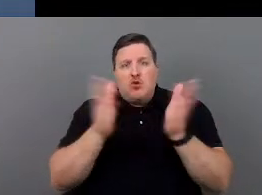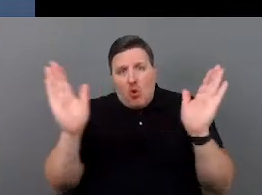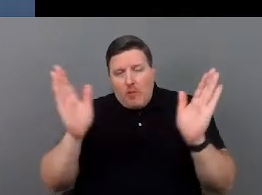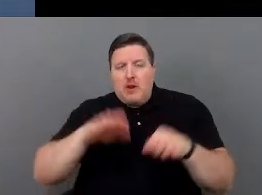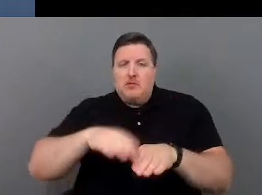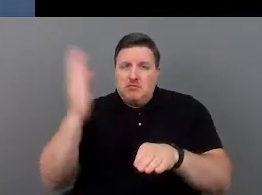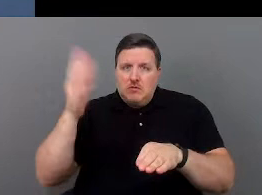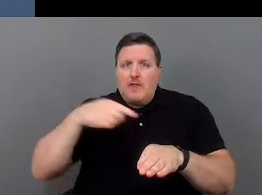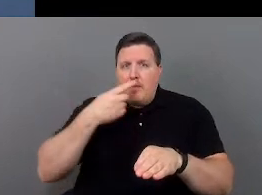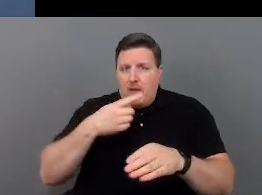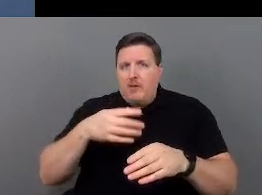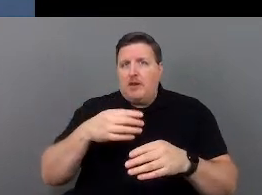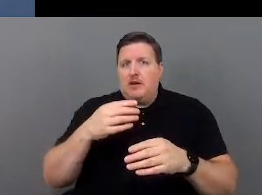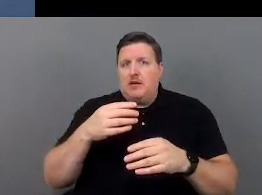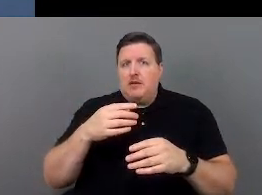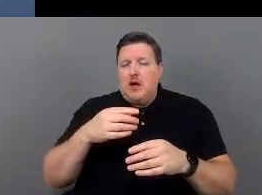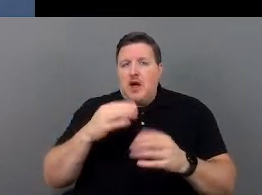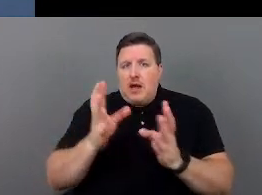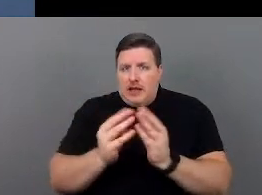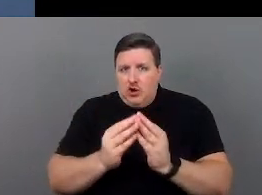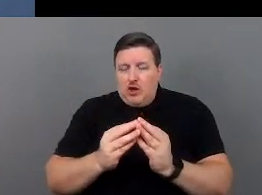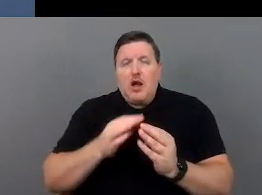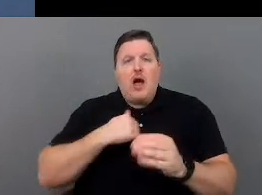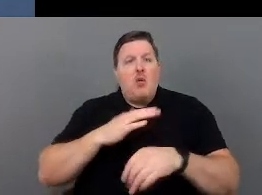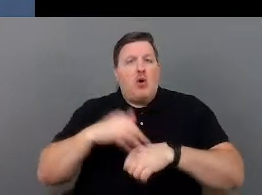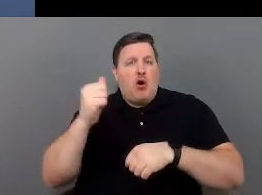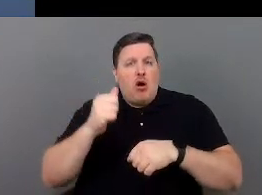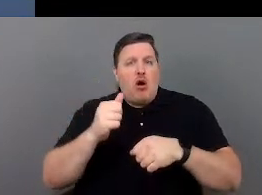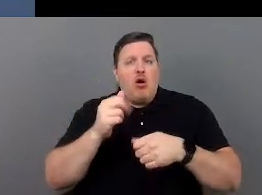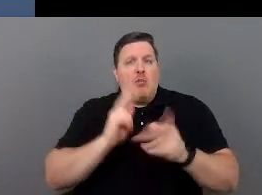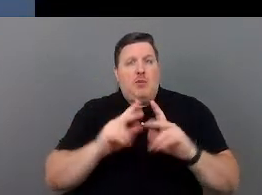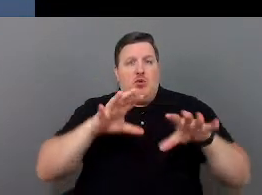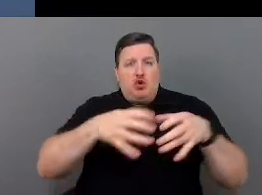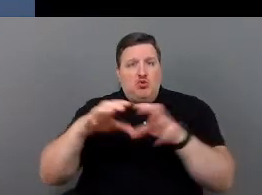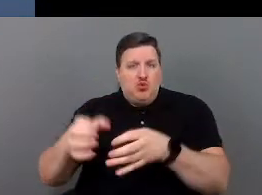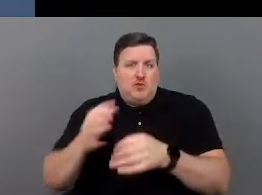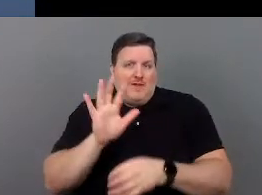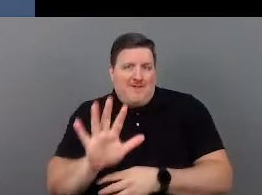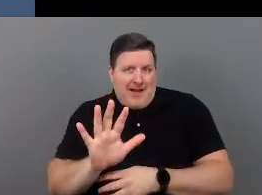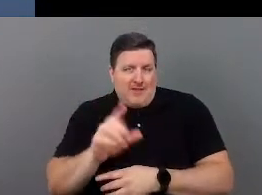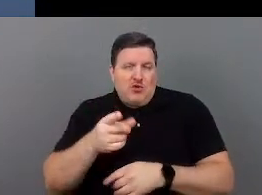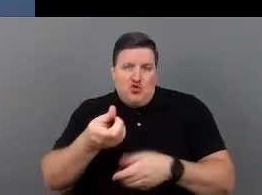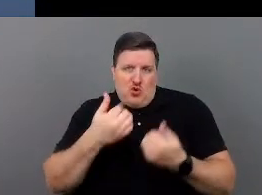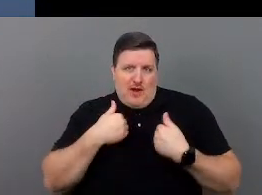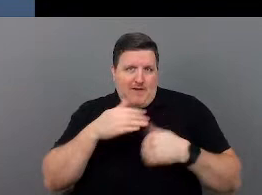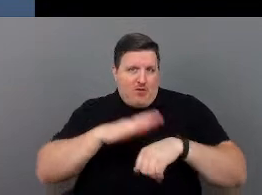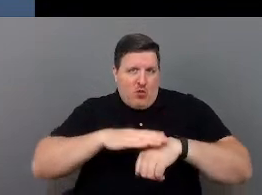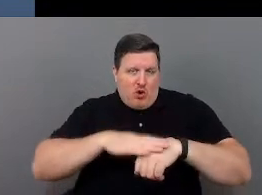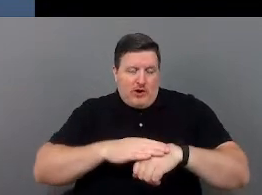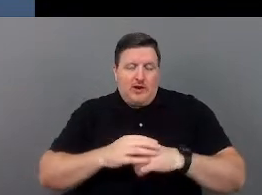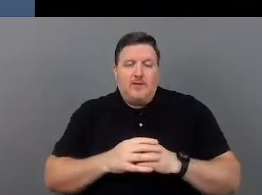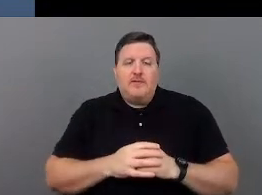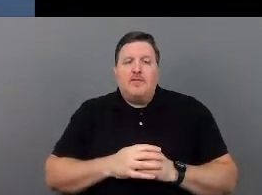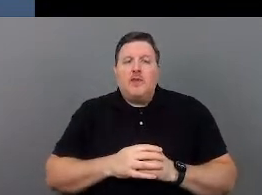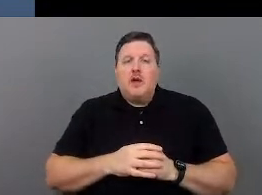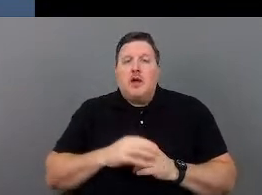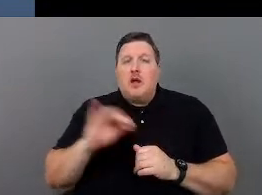I WILL GO AHEAD AND CALL FOLKS IN GROUPS OF FIVE SO THAT YOU HAVE A WARNING. AND AS WE ALWAYS DO, WE'LL BE SURE TO GO BACK AND CHECK